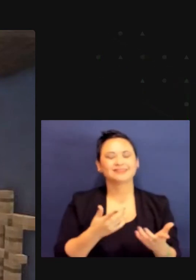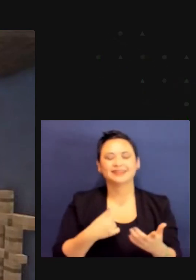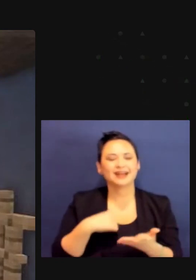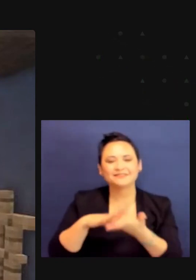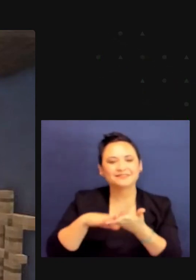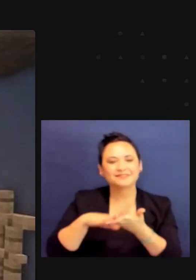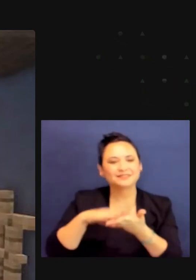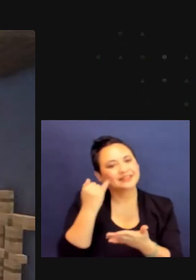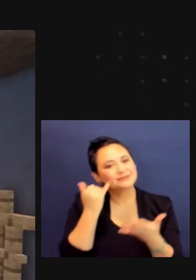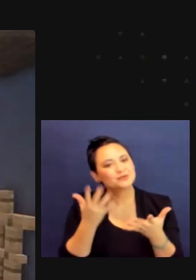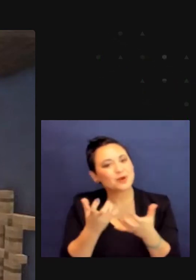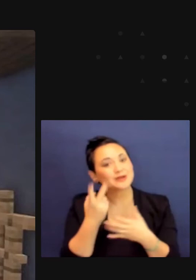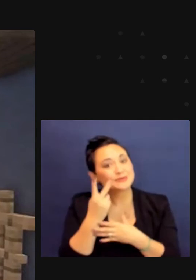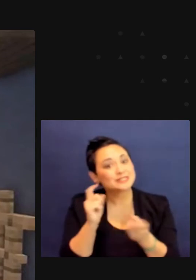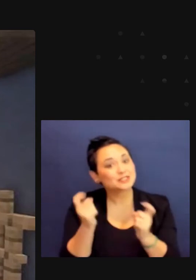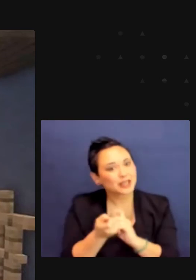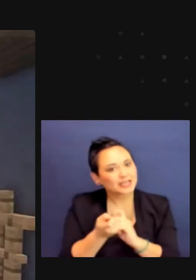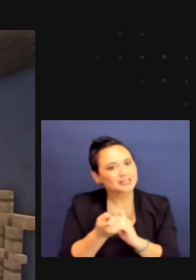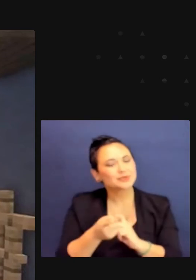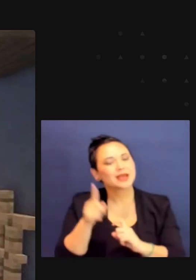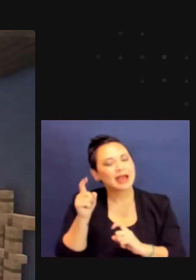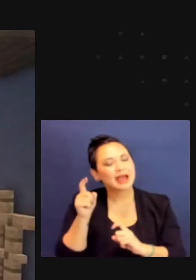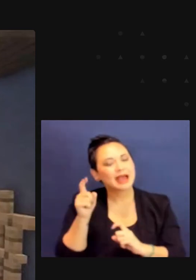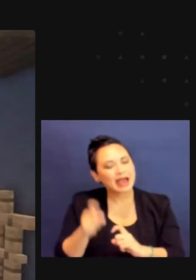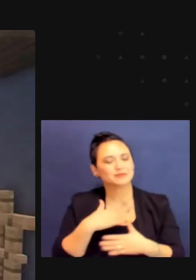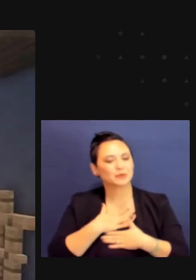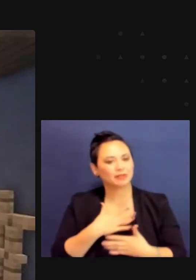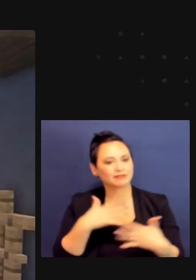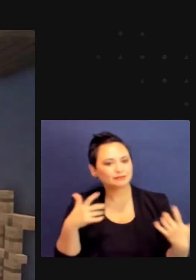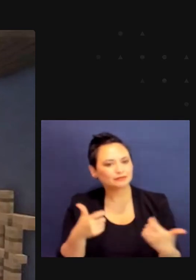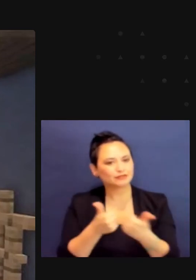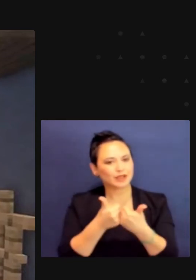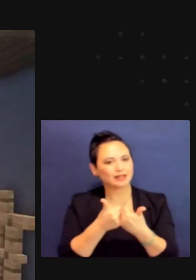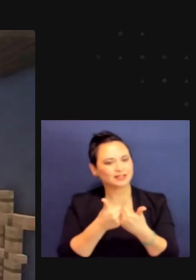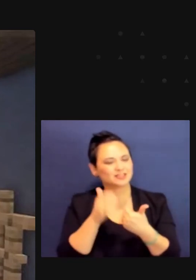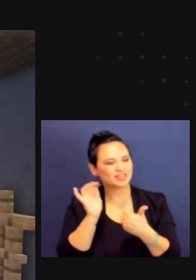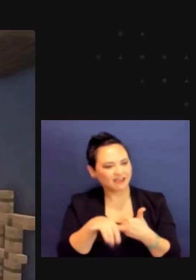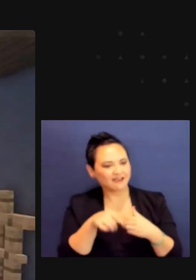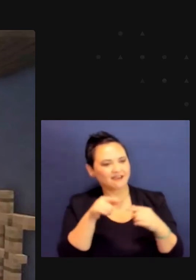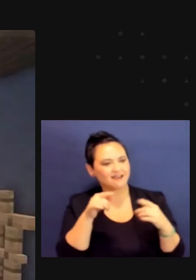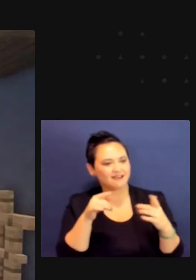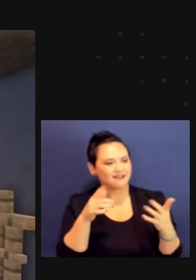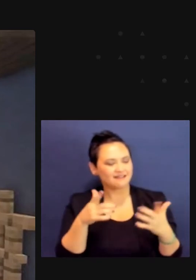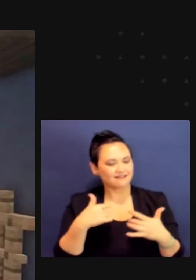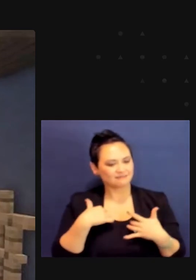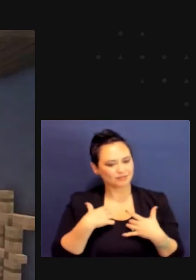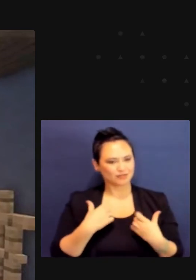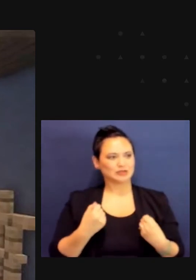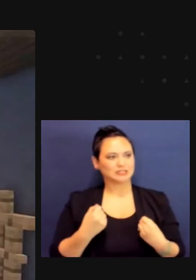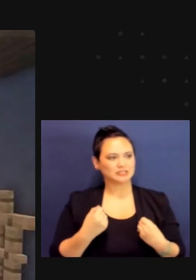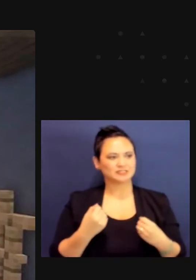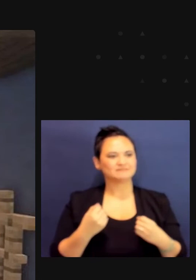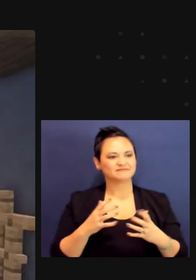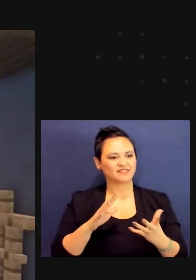the status quo and have the courage to disrupt some of our existing systems, and that means, you know, being willing to speak up